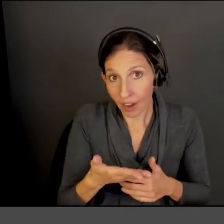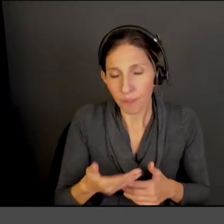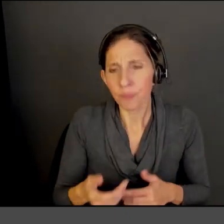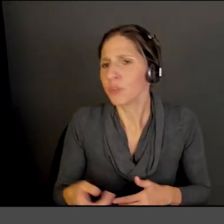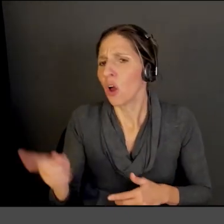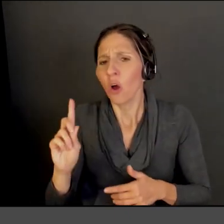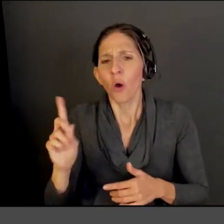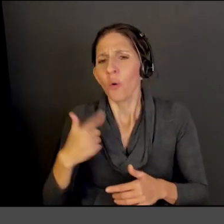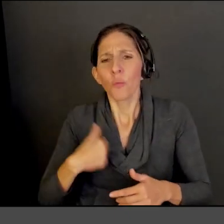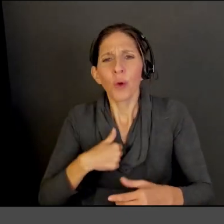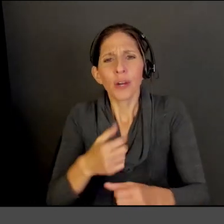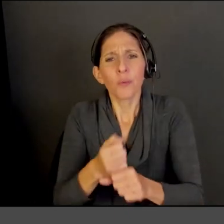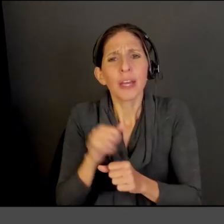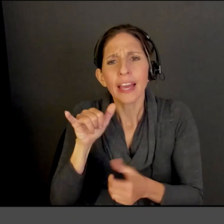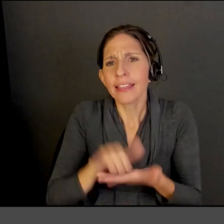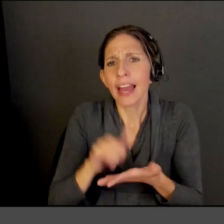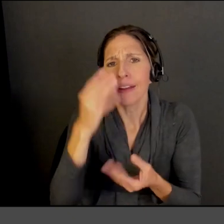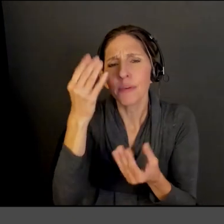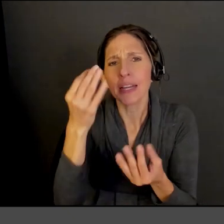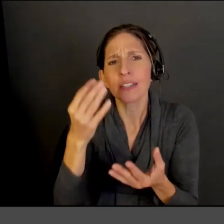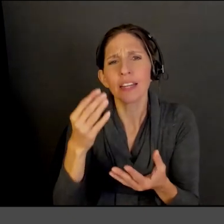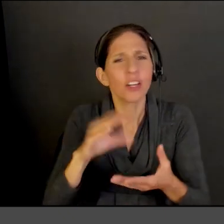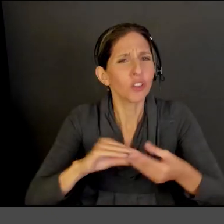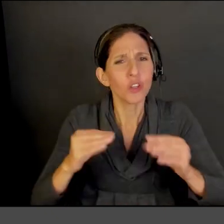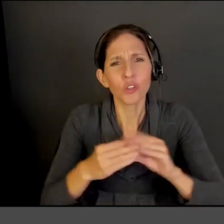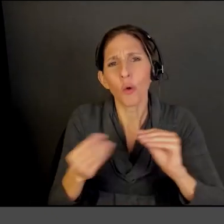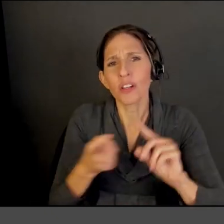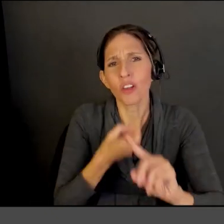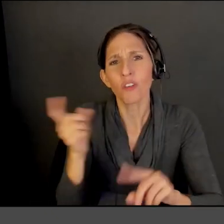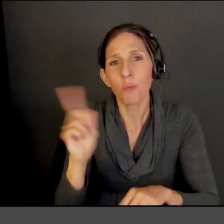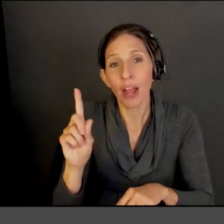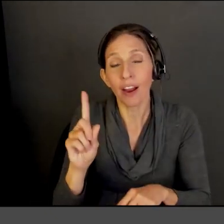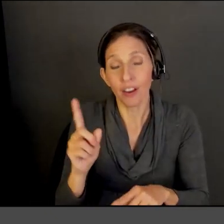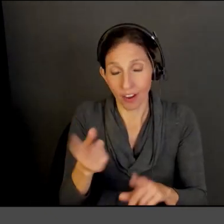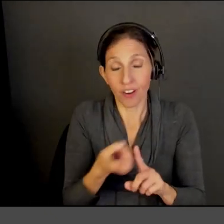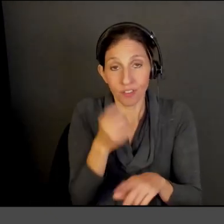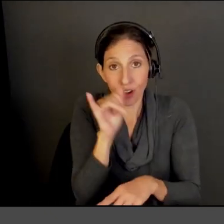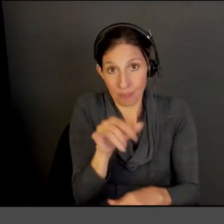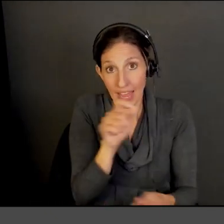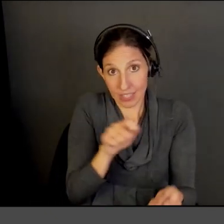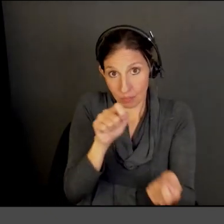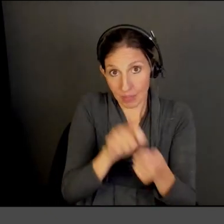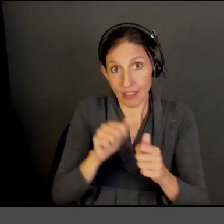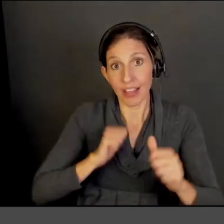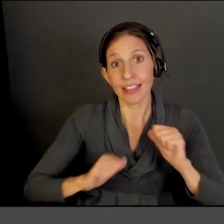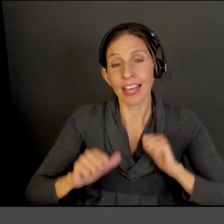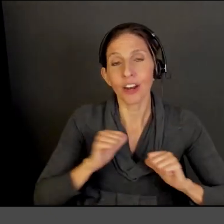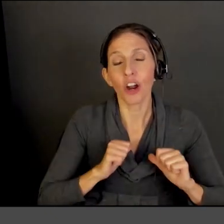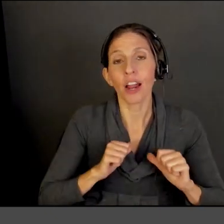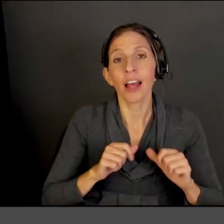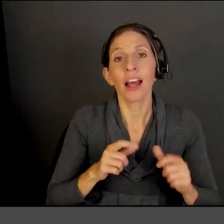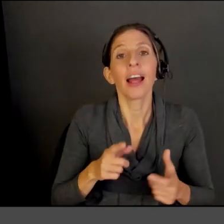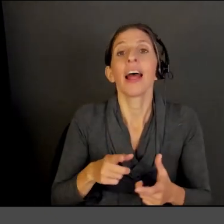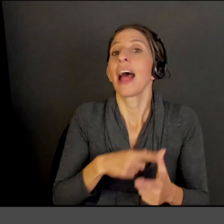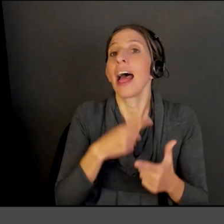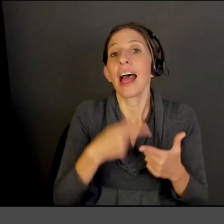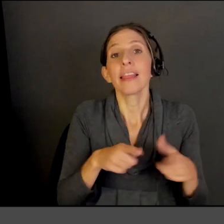SO WE WERE GETTING THEM FROM THAT PARTICULAR THEATER. AND OF COURSE, THEY WERE WOMEN'S THEATER AND WOMEN'S COLLECTIVES